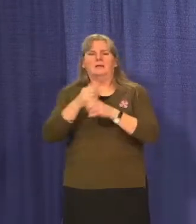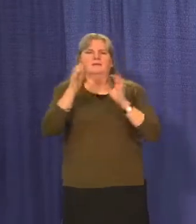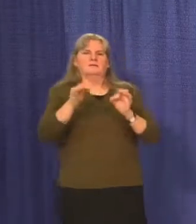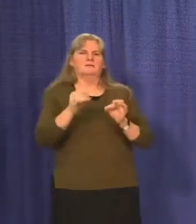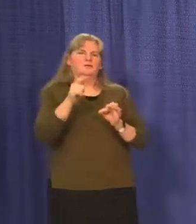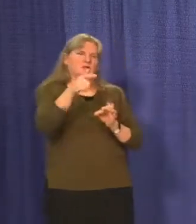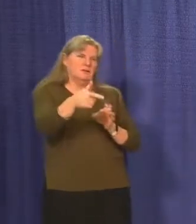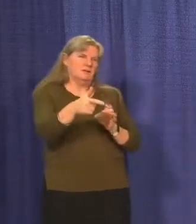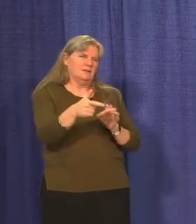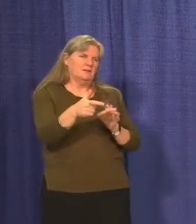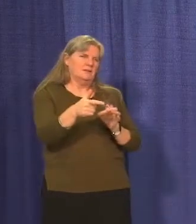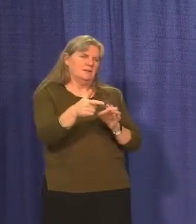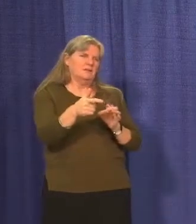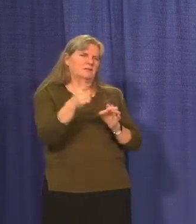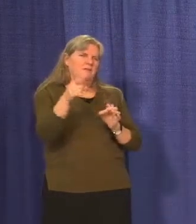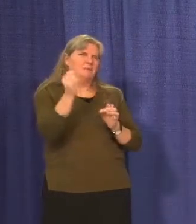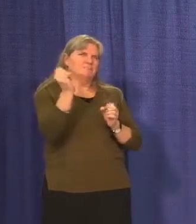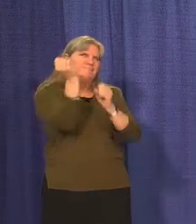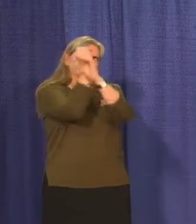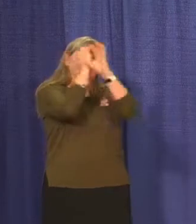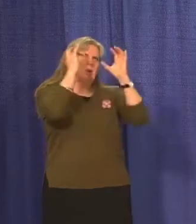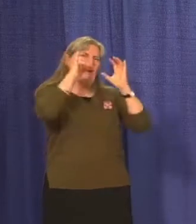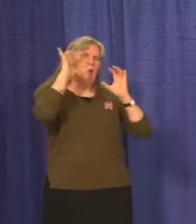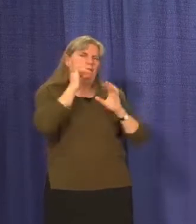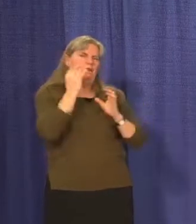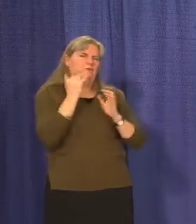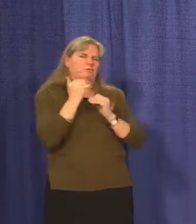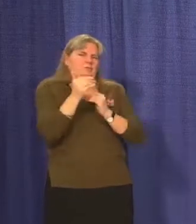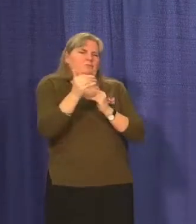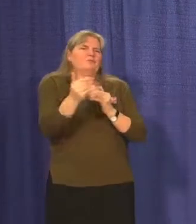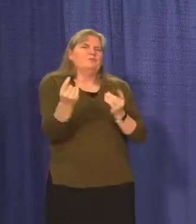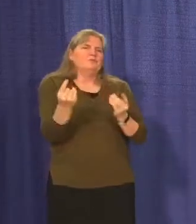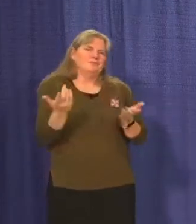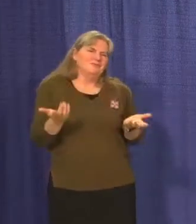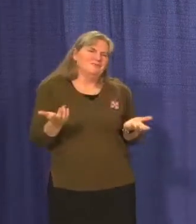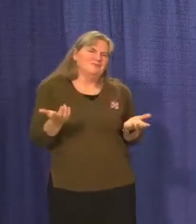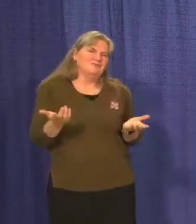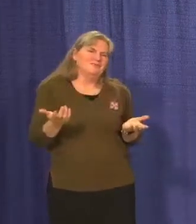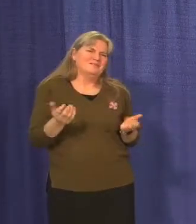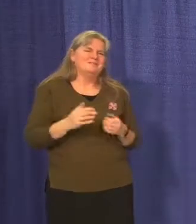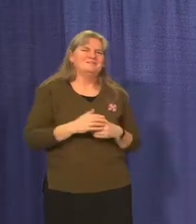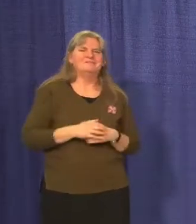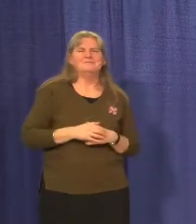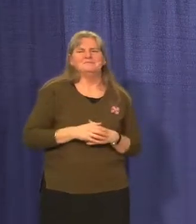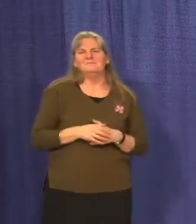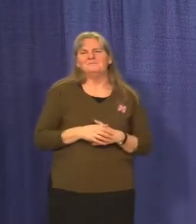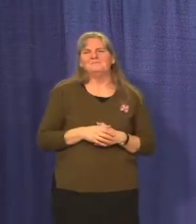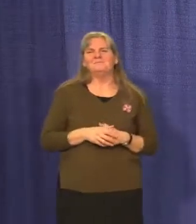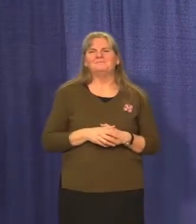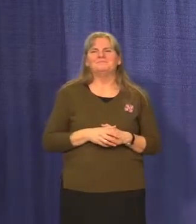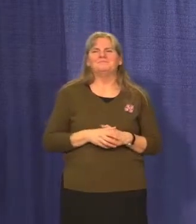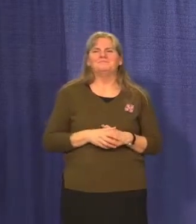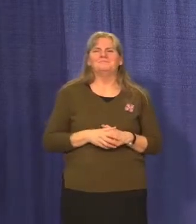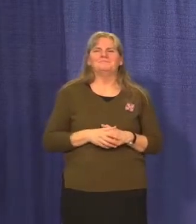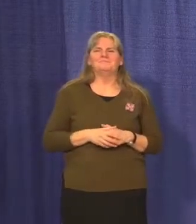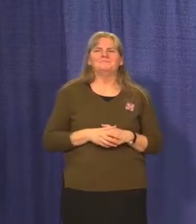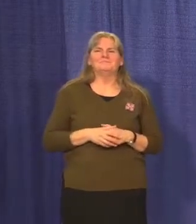we go forward. Hopefully that gives you kind of a picture of what we are looking forward to.